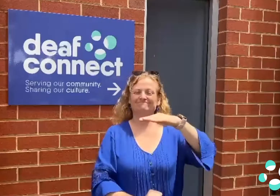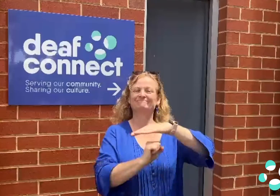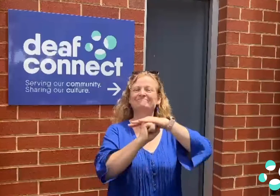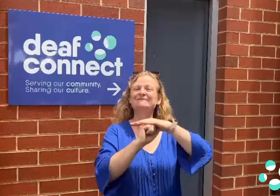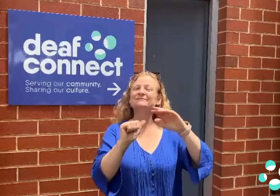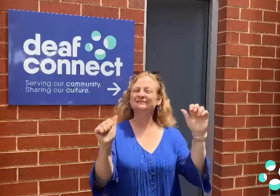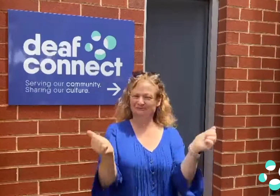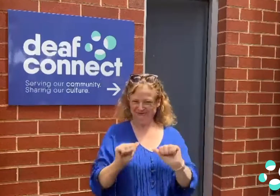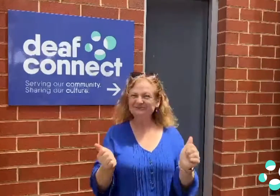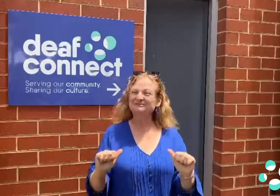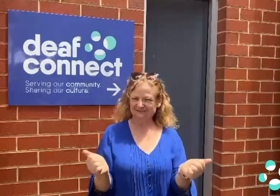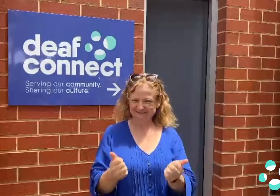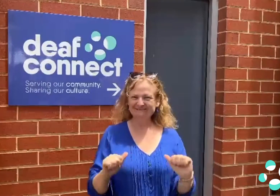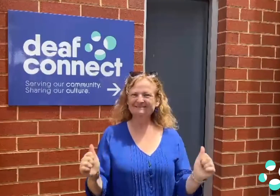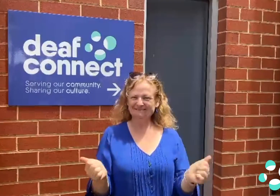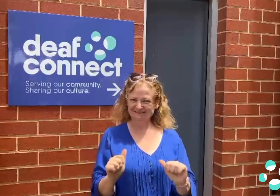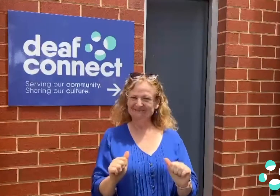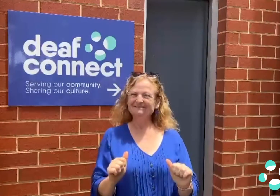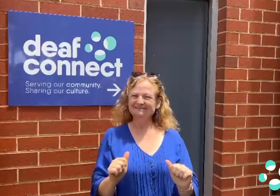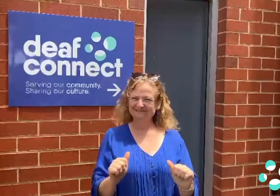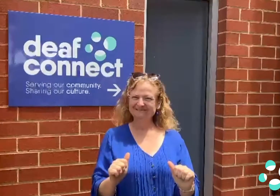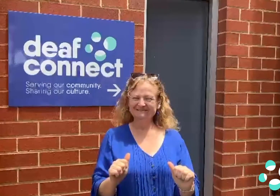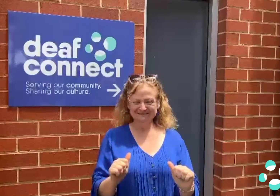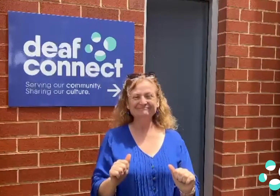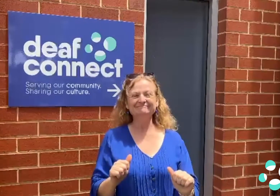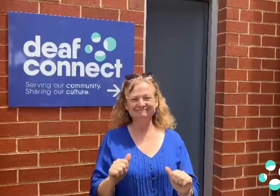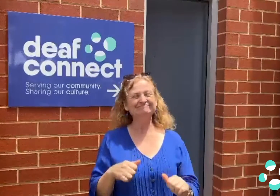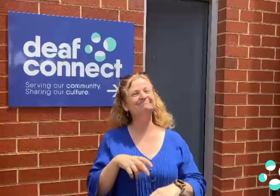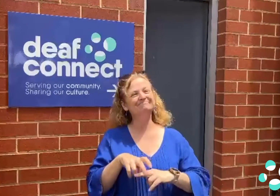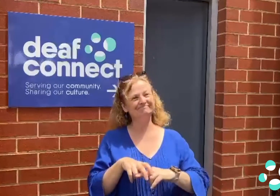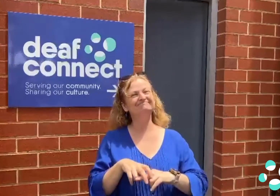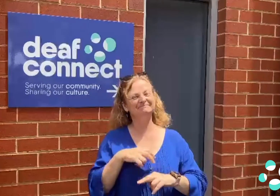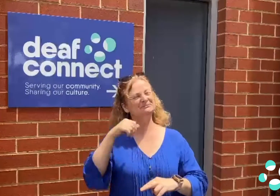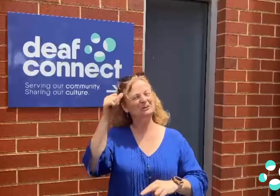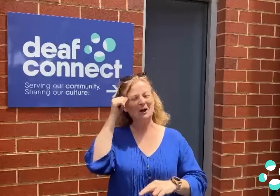My term is now finished, but with the knowledge